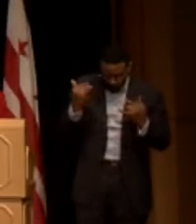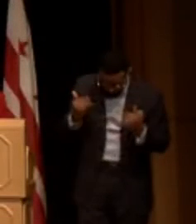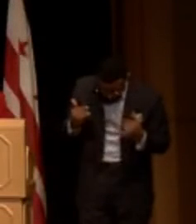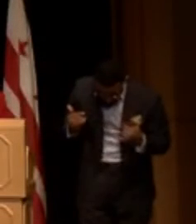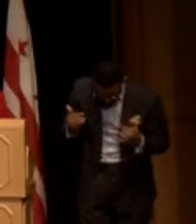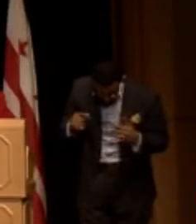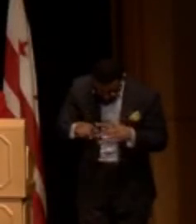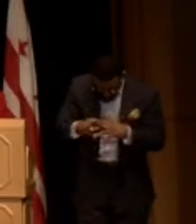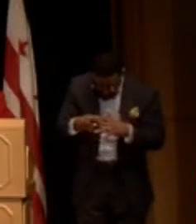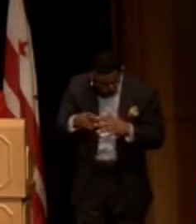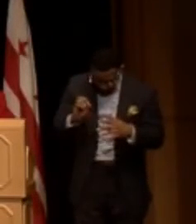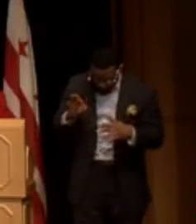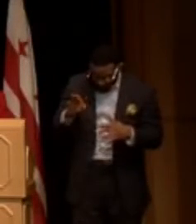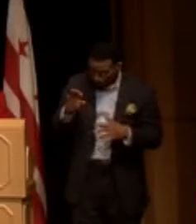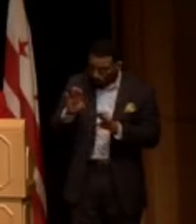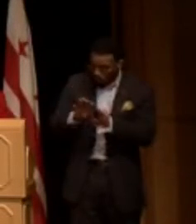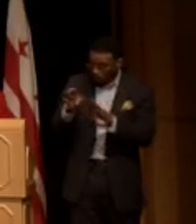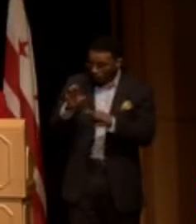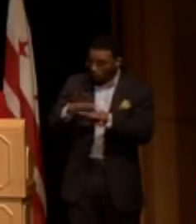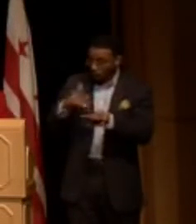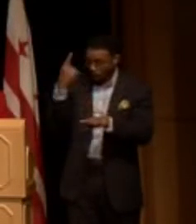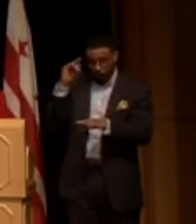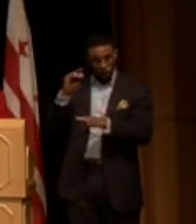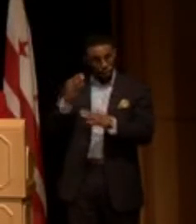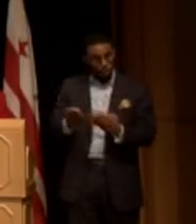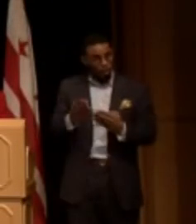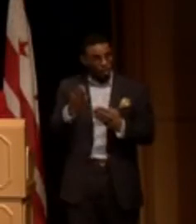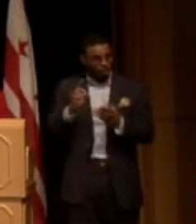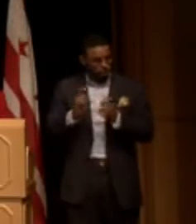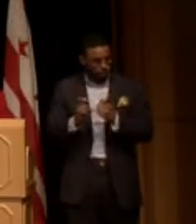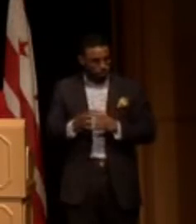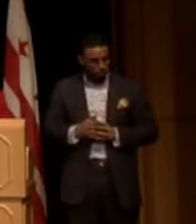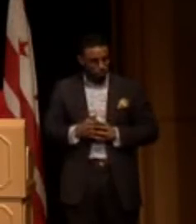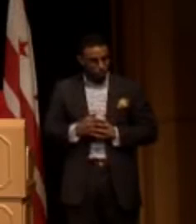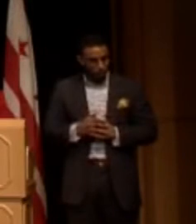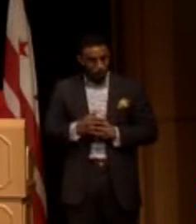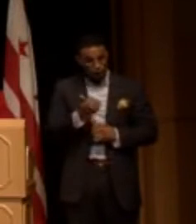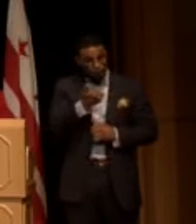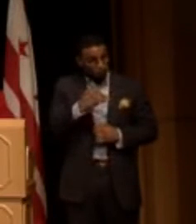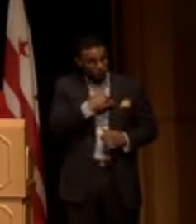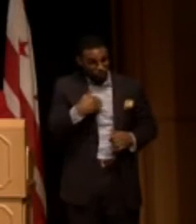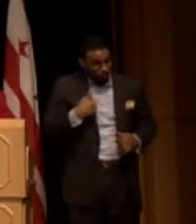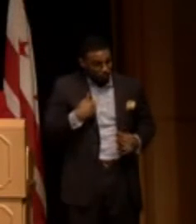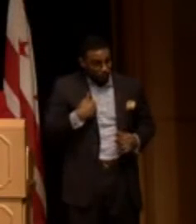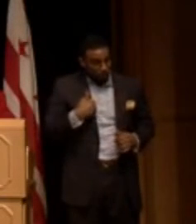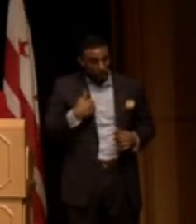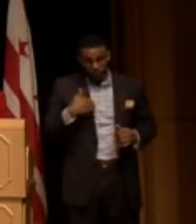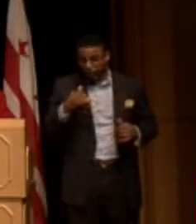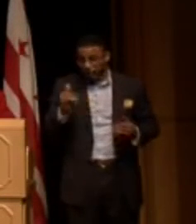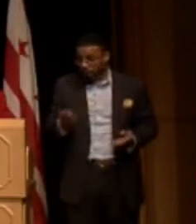THE LAUNCH OF THE OPEN CALL FOR PROPOSED AMENDMENTS. ANY MEMBER OF THE PUBLIC CAN PROPOSE AMENDMENTS TO THE